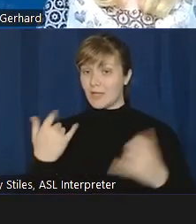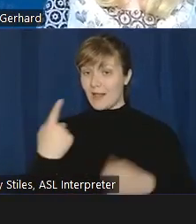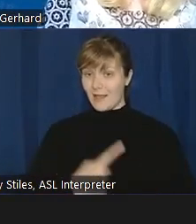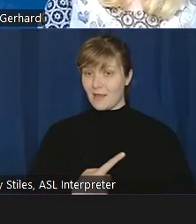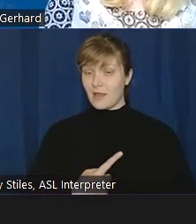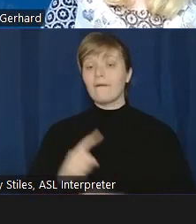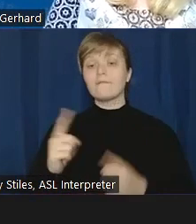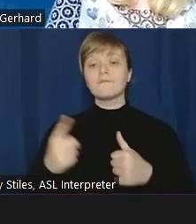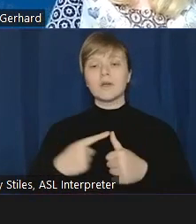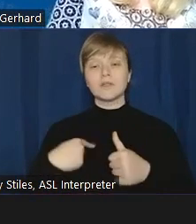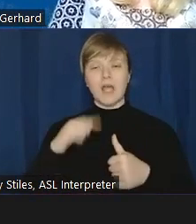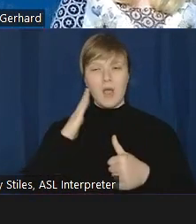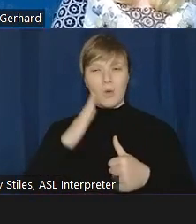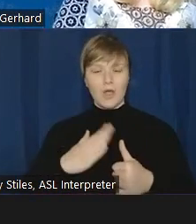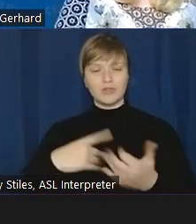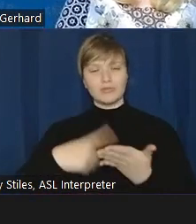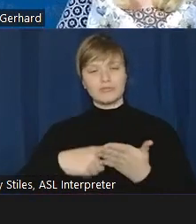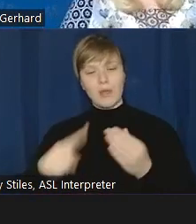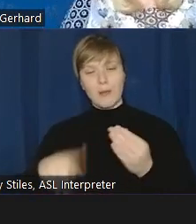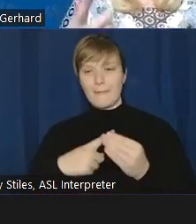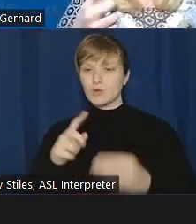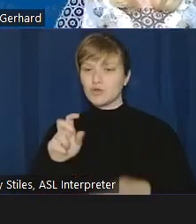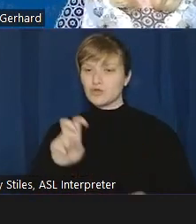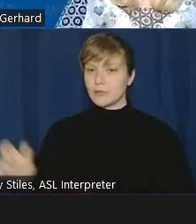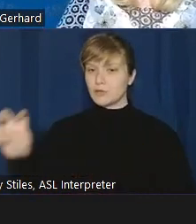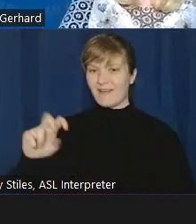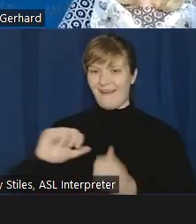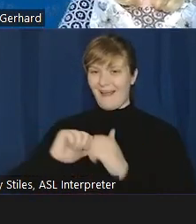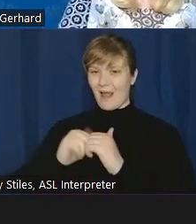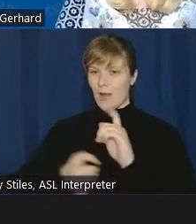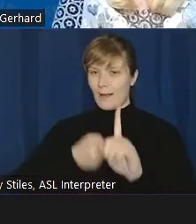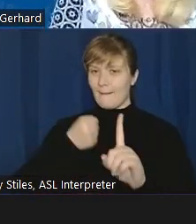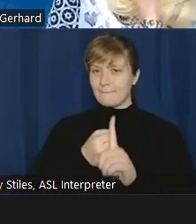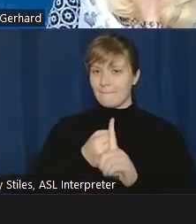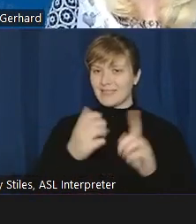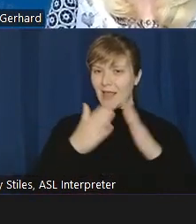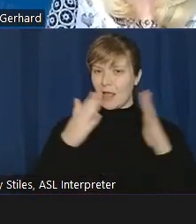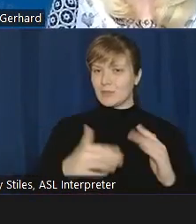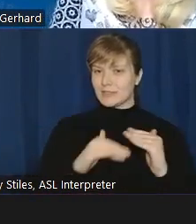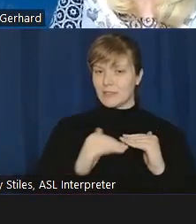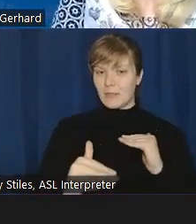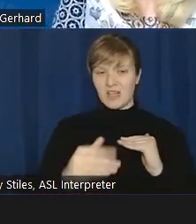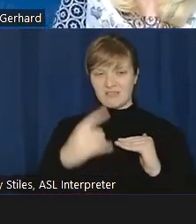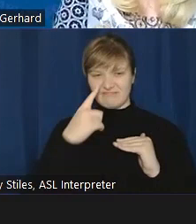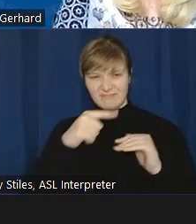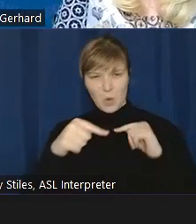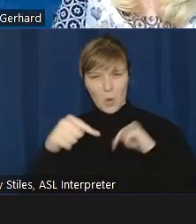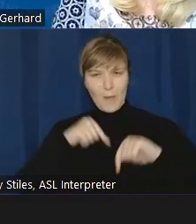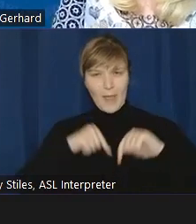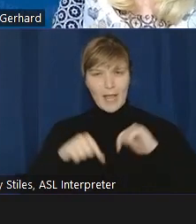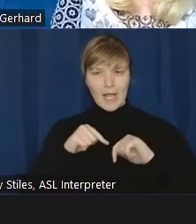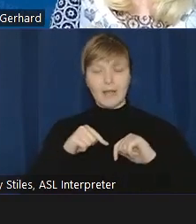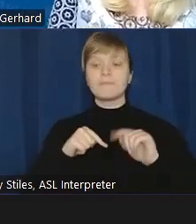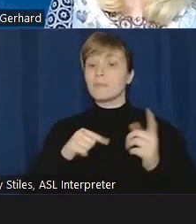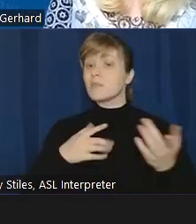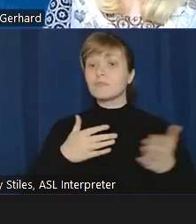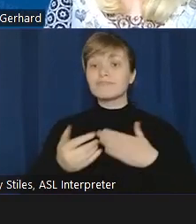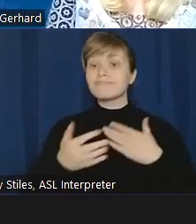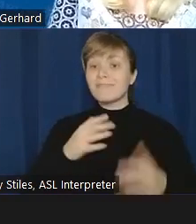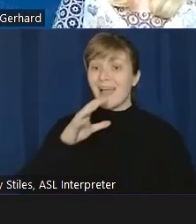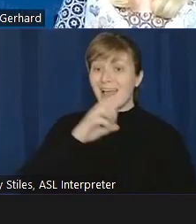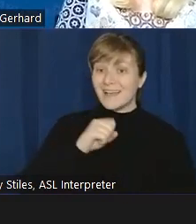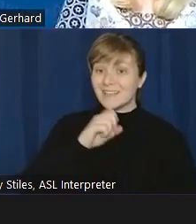which transportation affects housing stability. No matter our age or ability, each of us needs a way